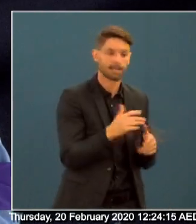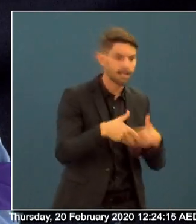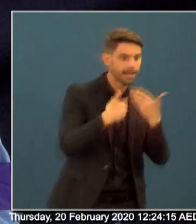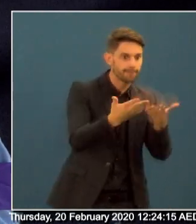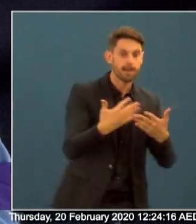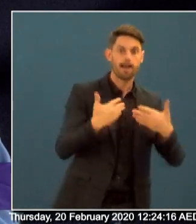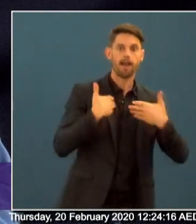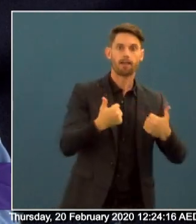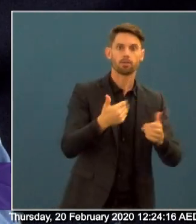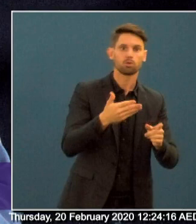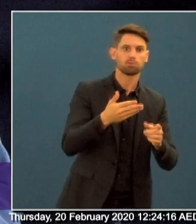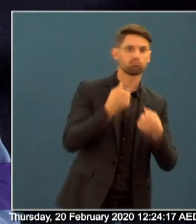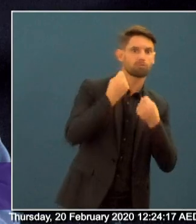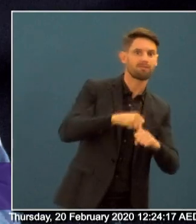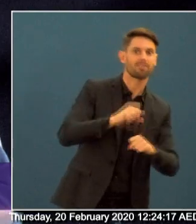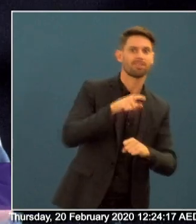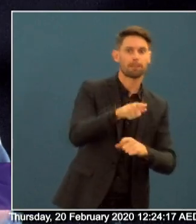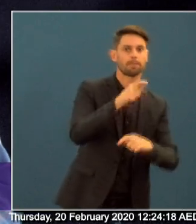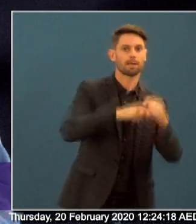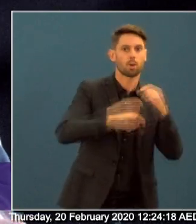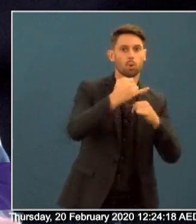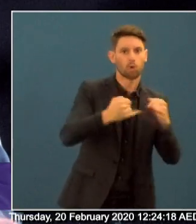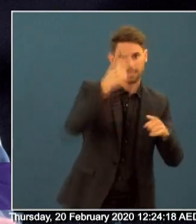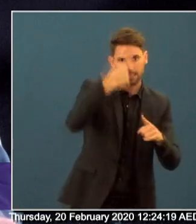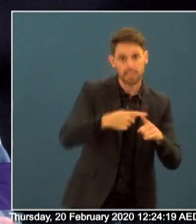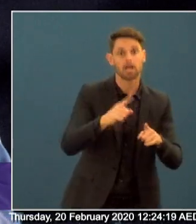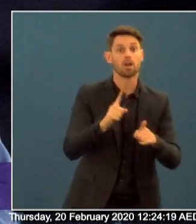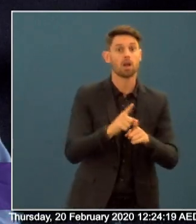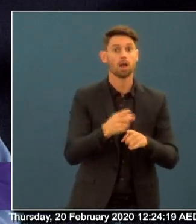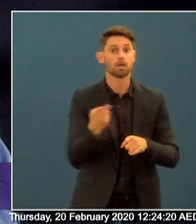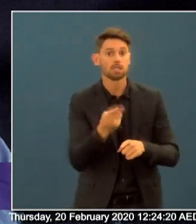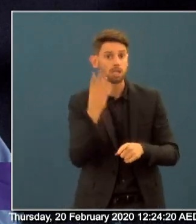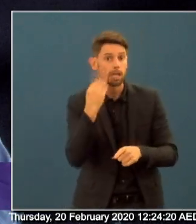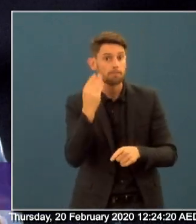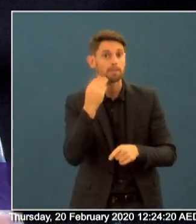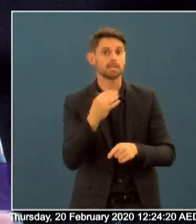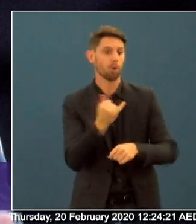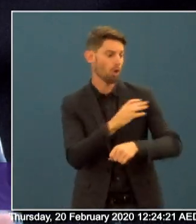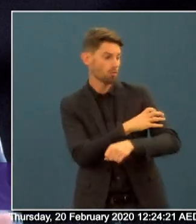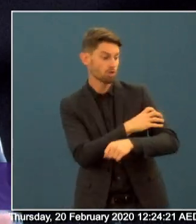such as medicines for diabetes, high blood pressure and cholesterol, even though we know the risk factors are represented